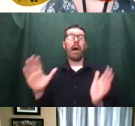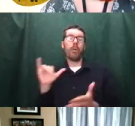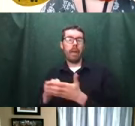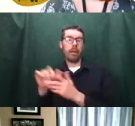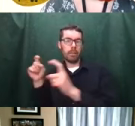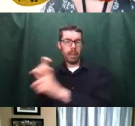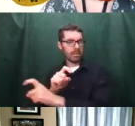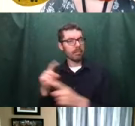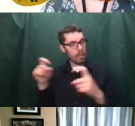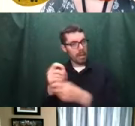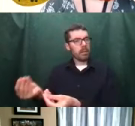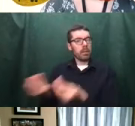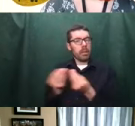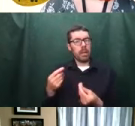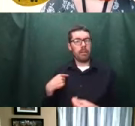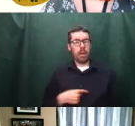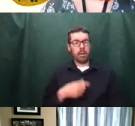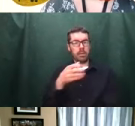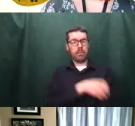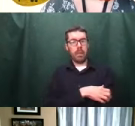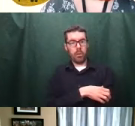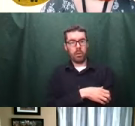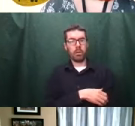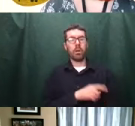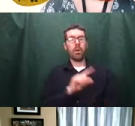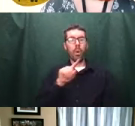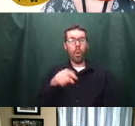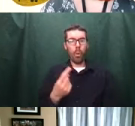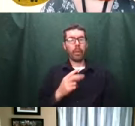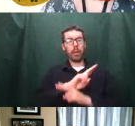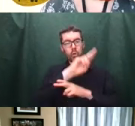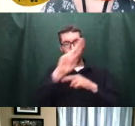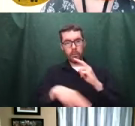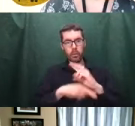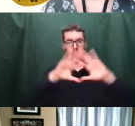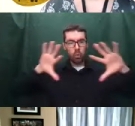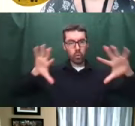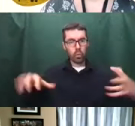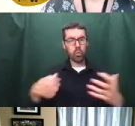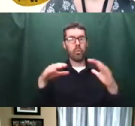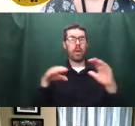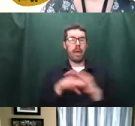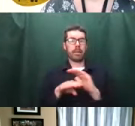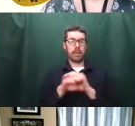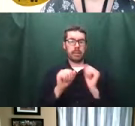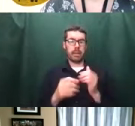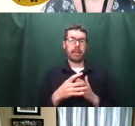access can lead to universal collective liberation. This is disability justice. So I have two